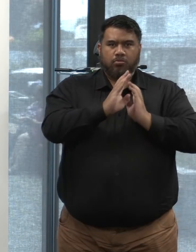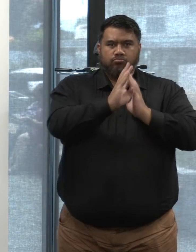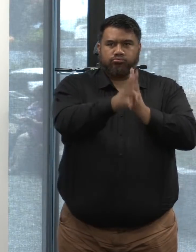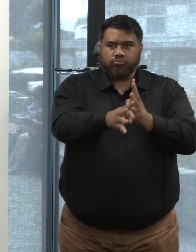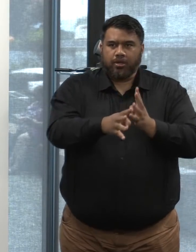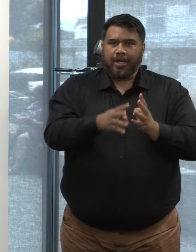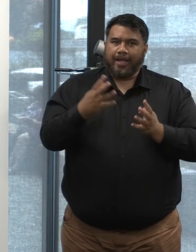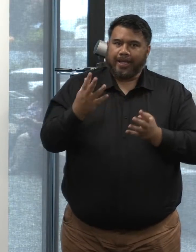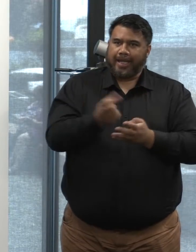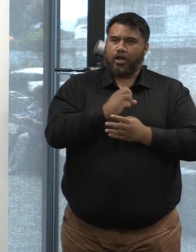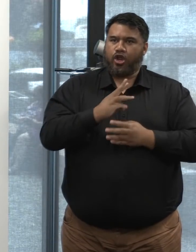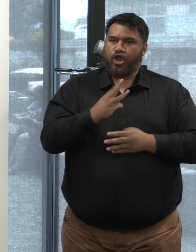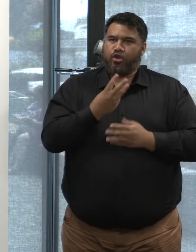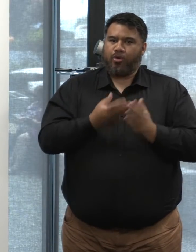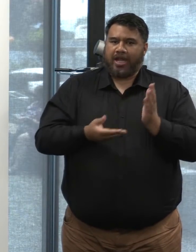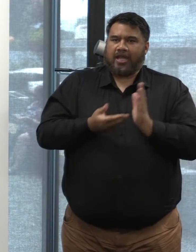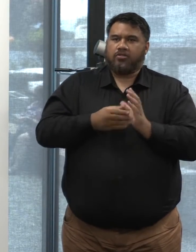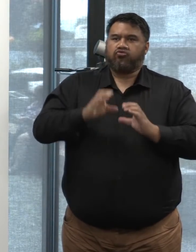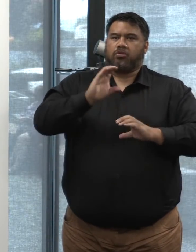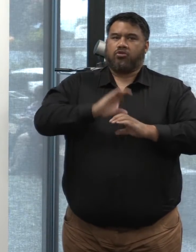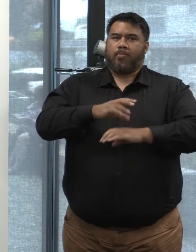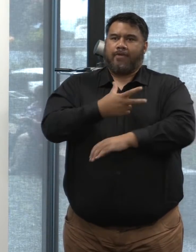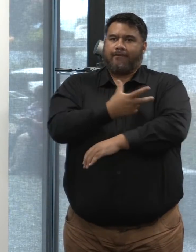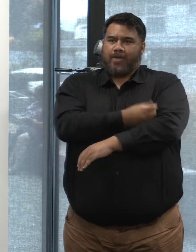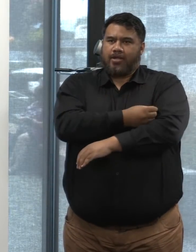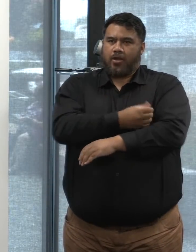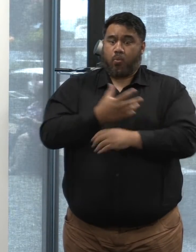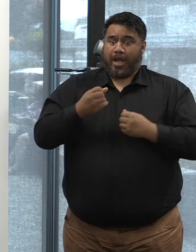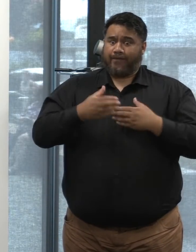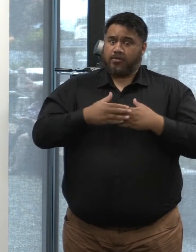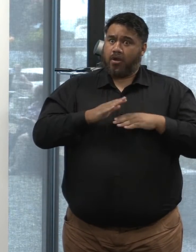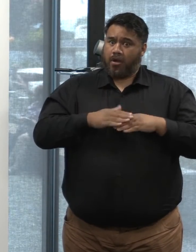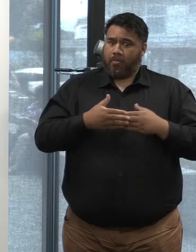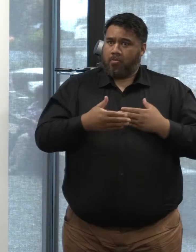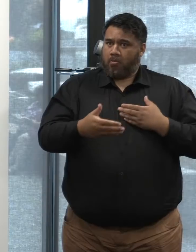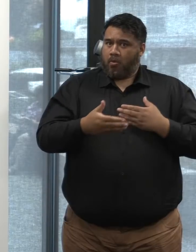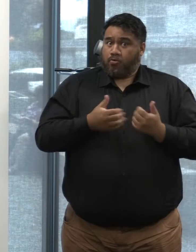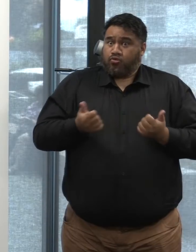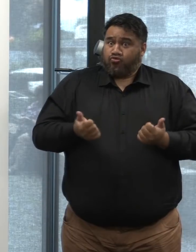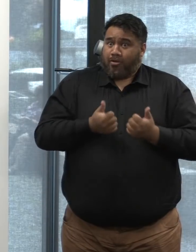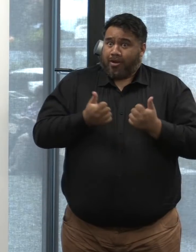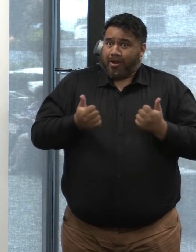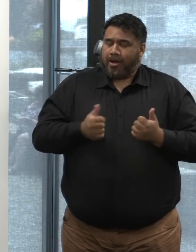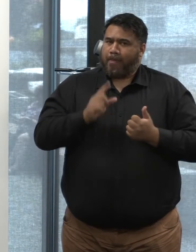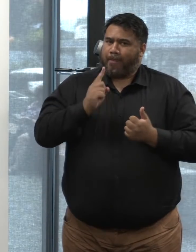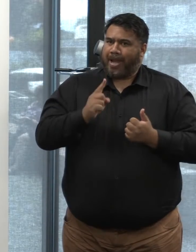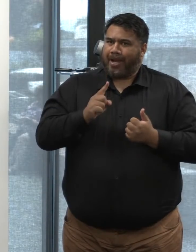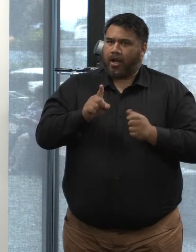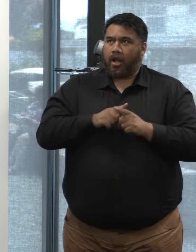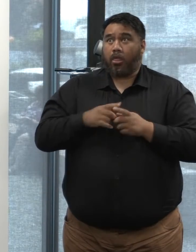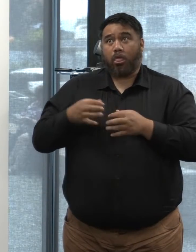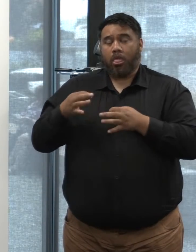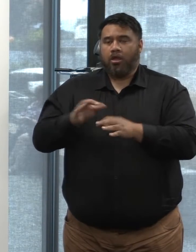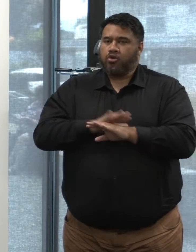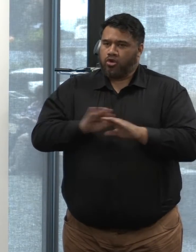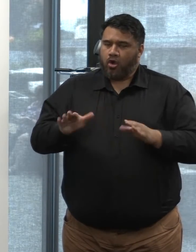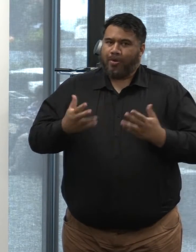increase there is still time for people to go and get there booster in the coming week and